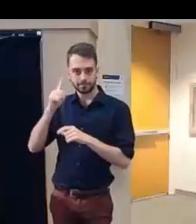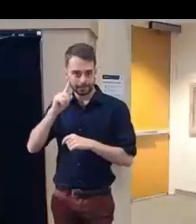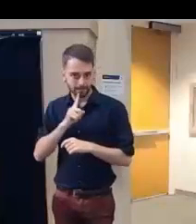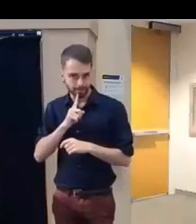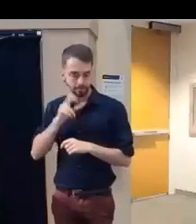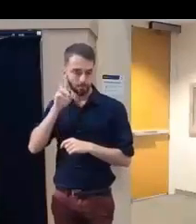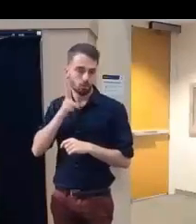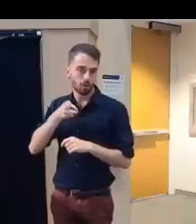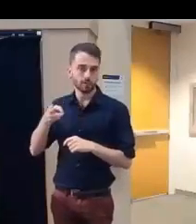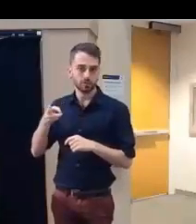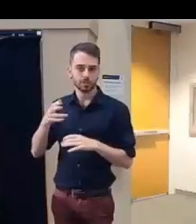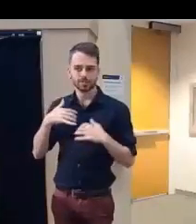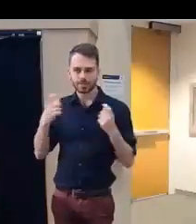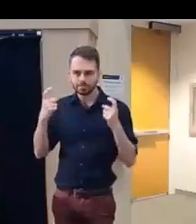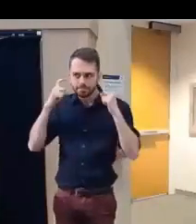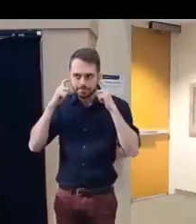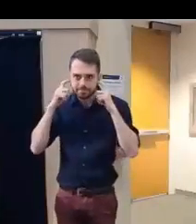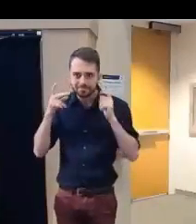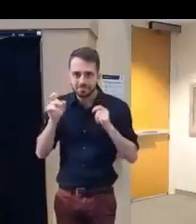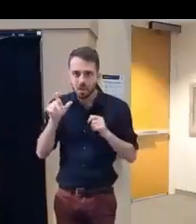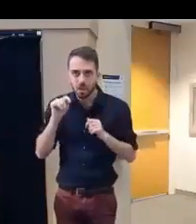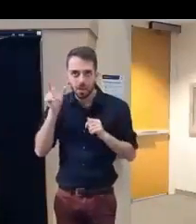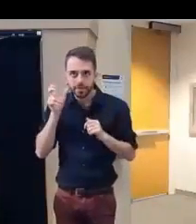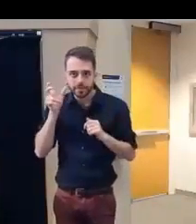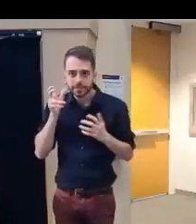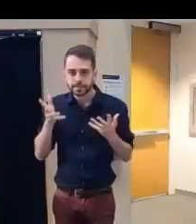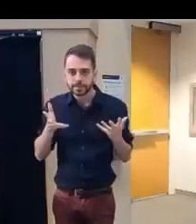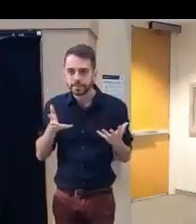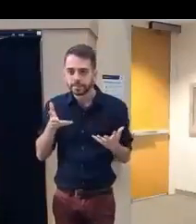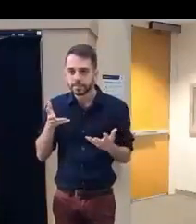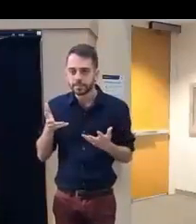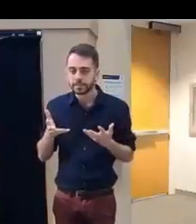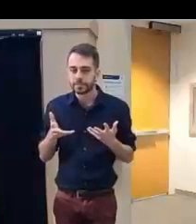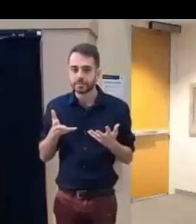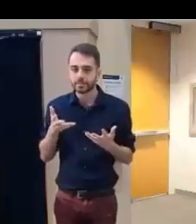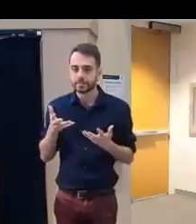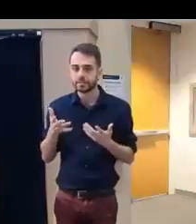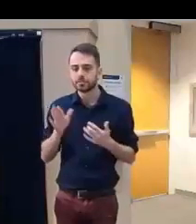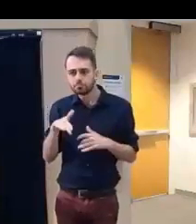and when it comes to podcasts there's a much although we were providing transcripts there's